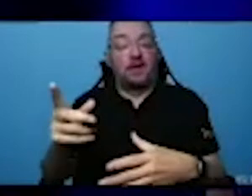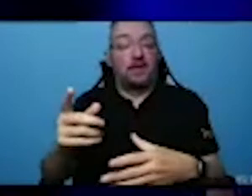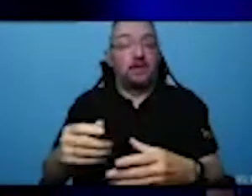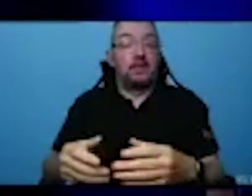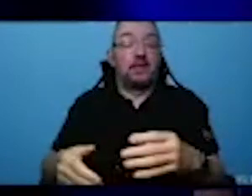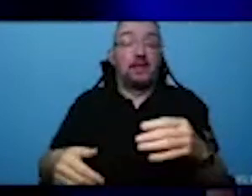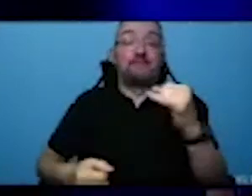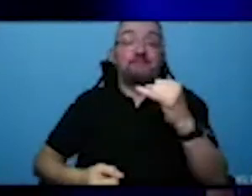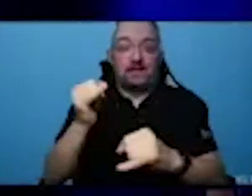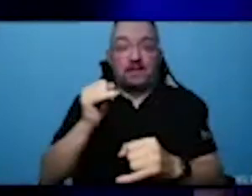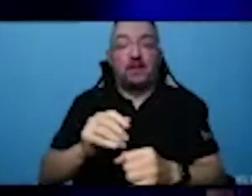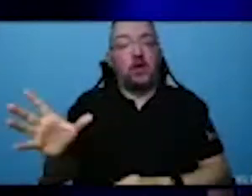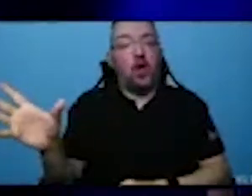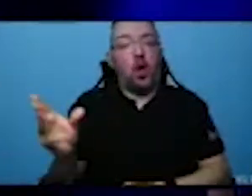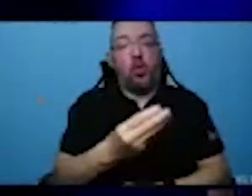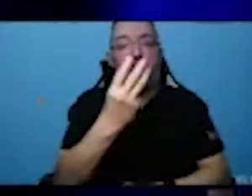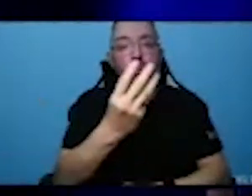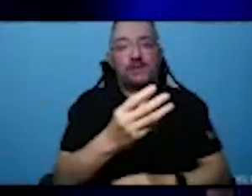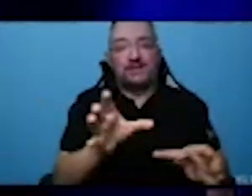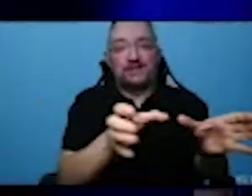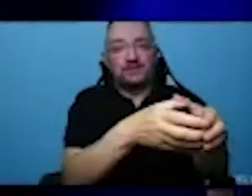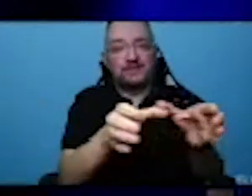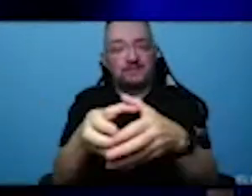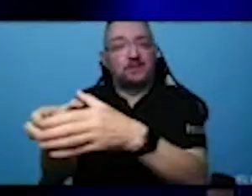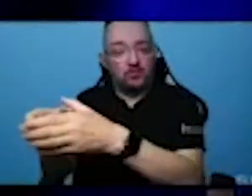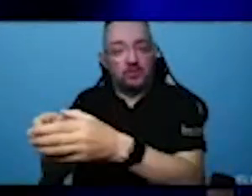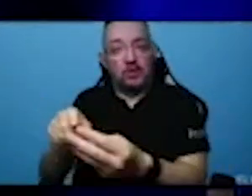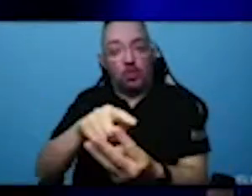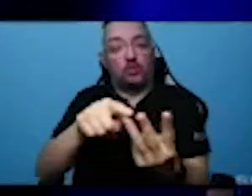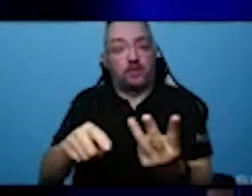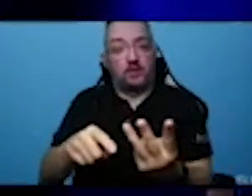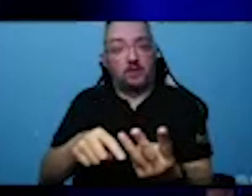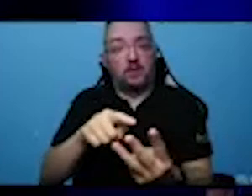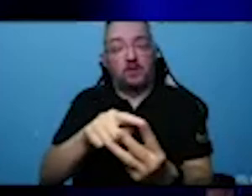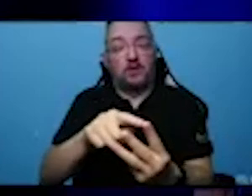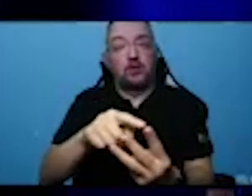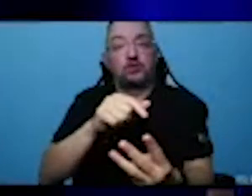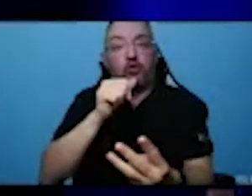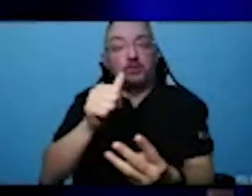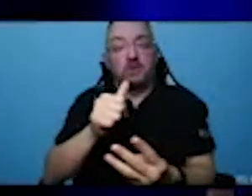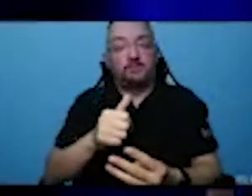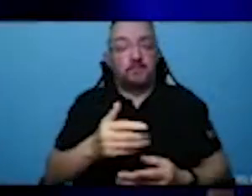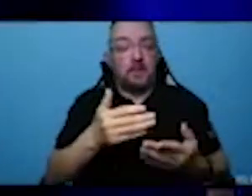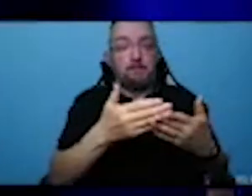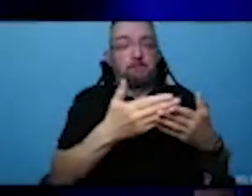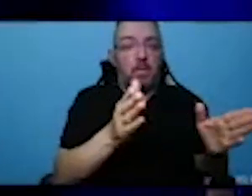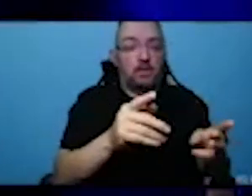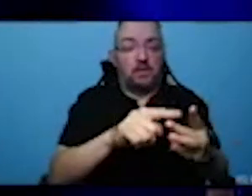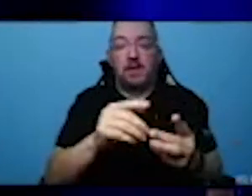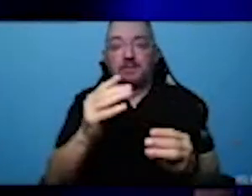I won't go over old ground, but this is not the role of either the public, the private or the third sector, this is the role of Scottish society.